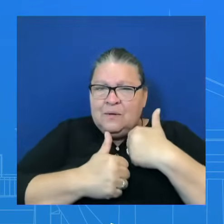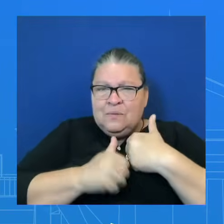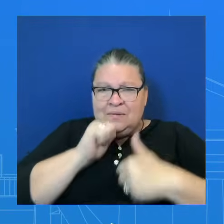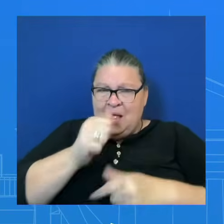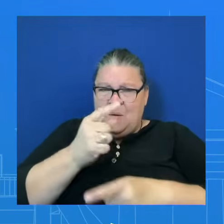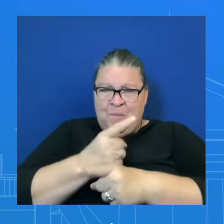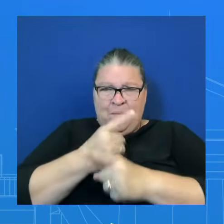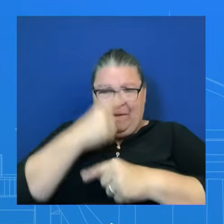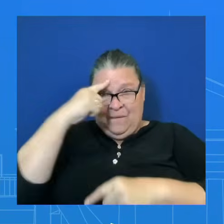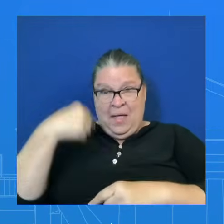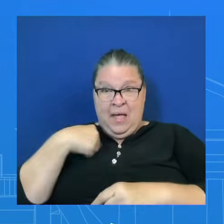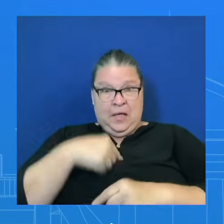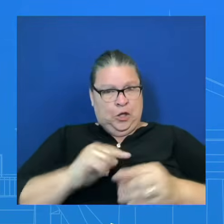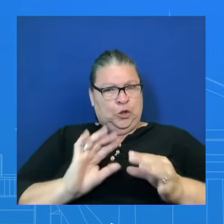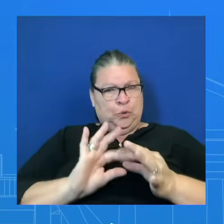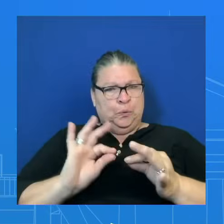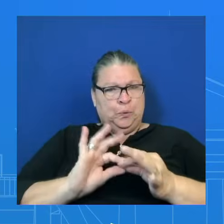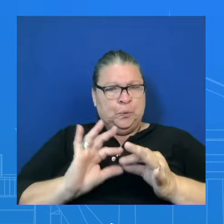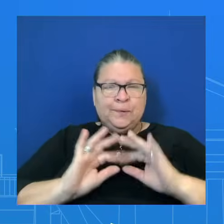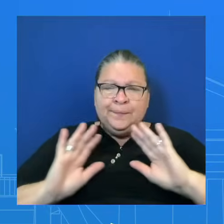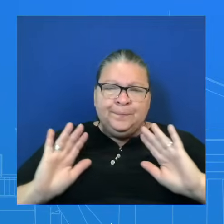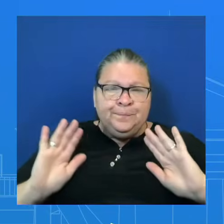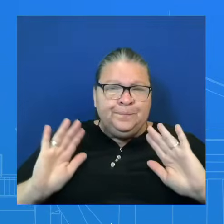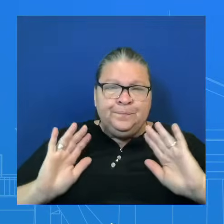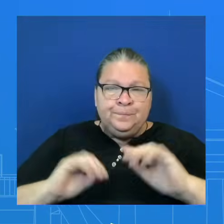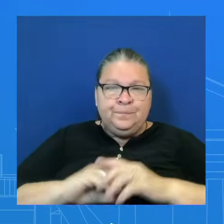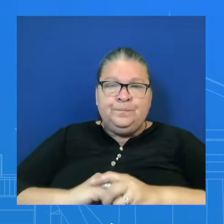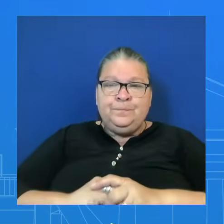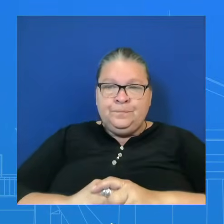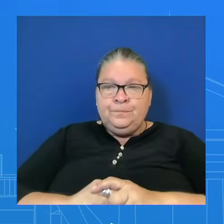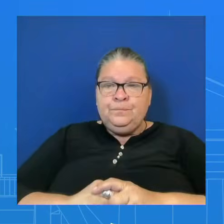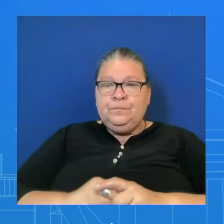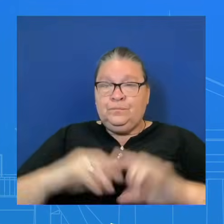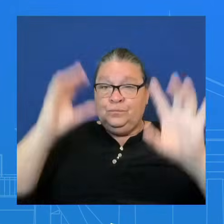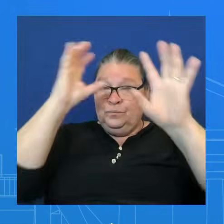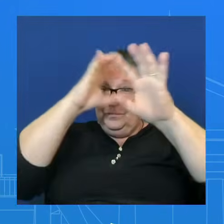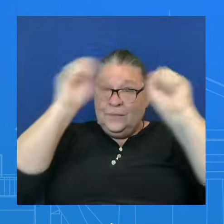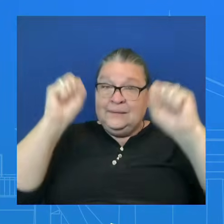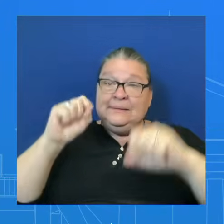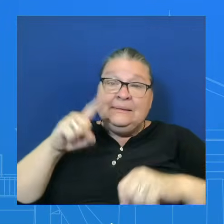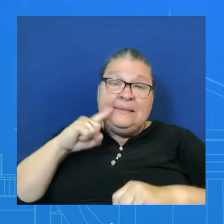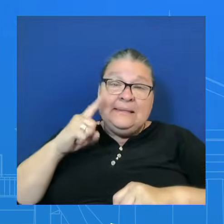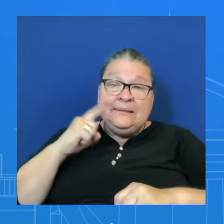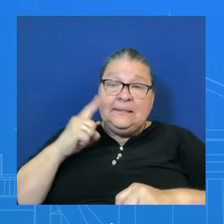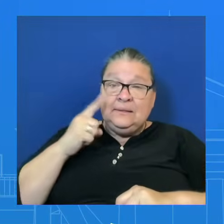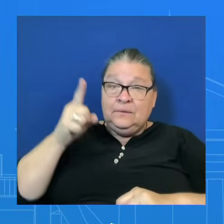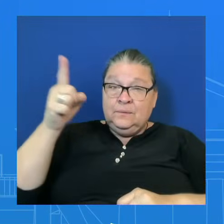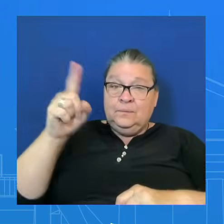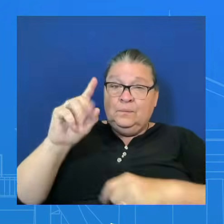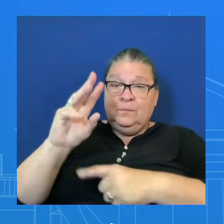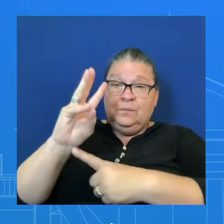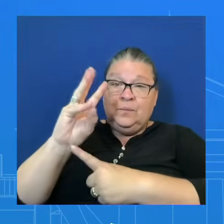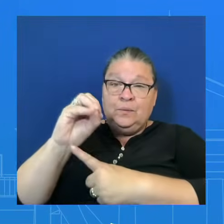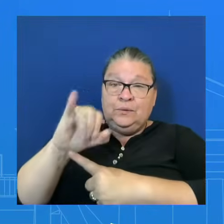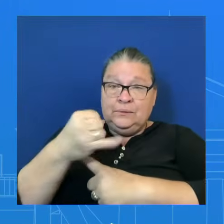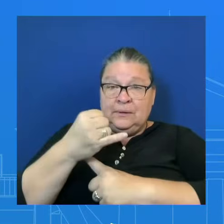President Zelenskyy told the Wall Street Journal that he needs more Patriot missile batteries and air defense to protect both the civilians in Ukrainian cities,